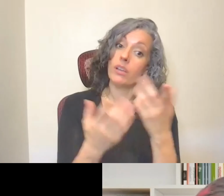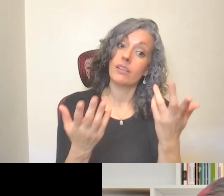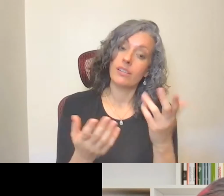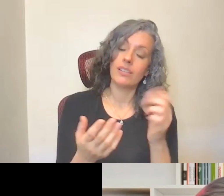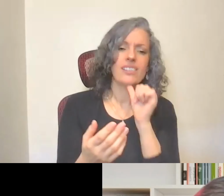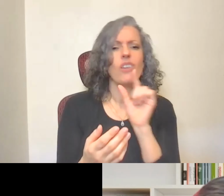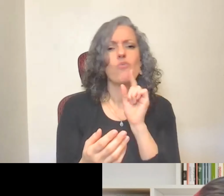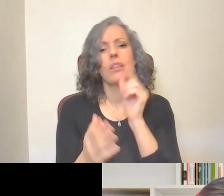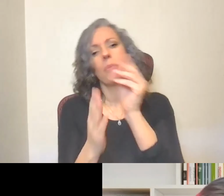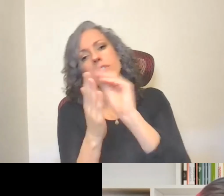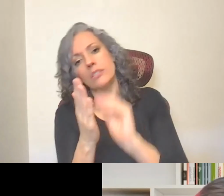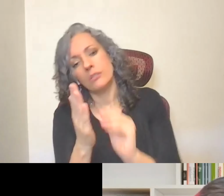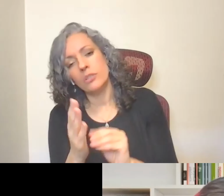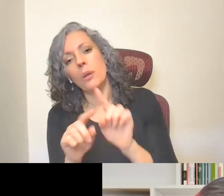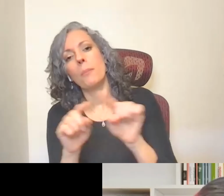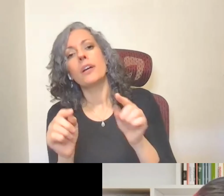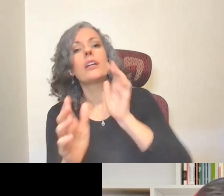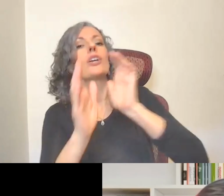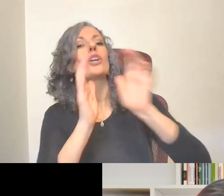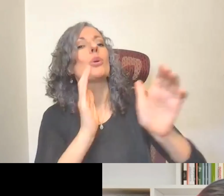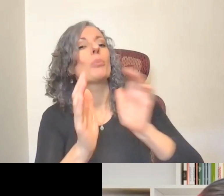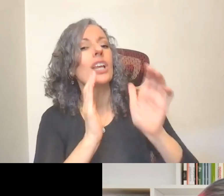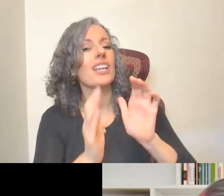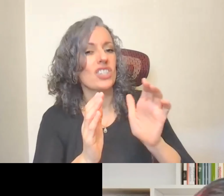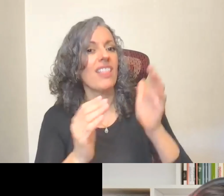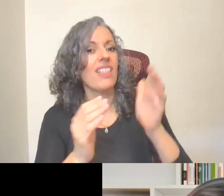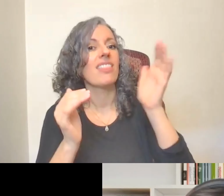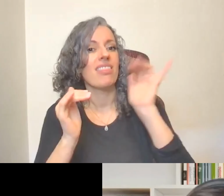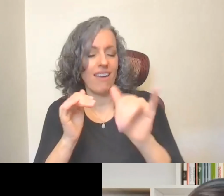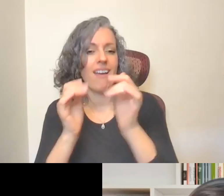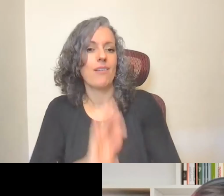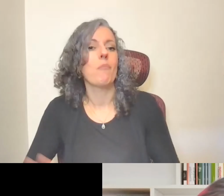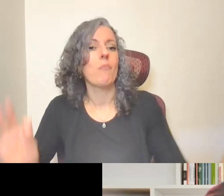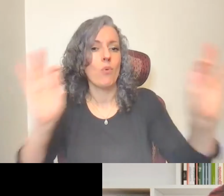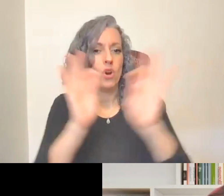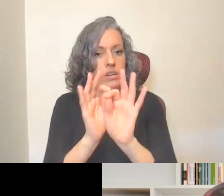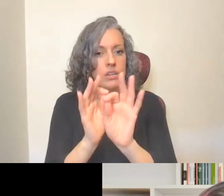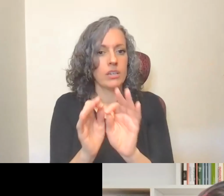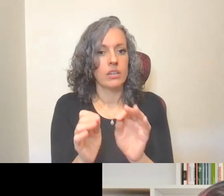you know it's about communication. You can maybe not document that, but if you don't document it,